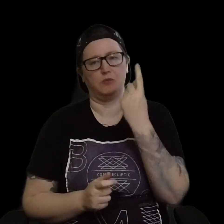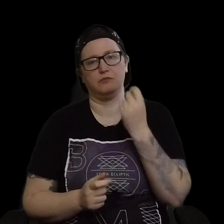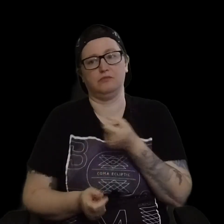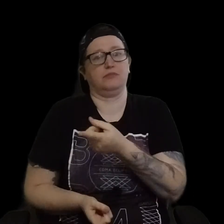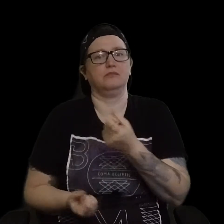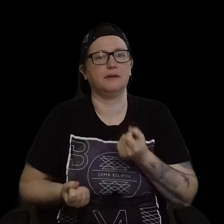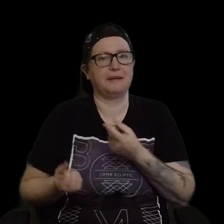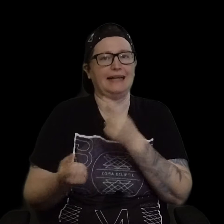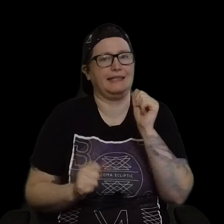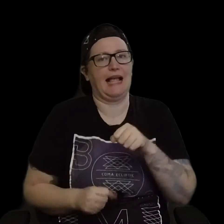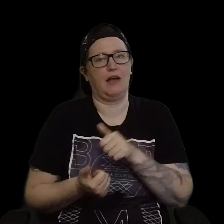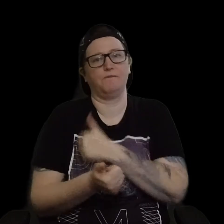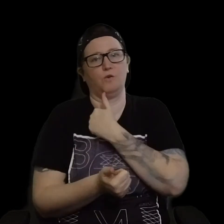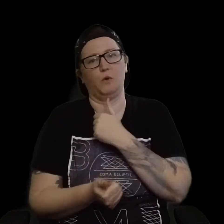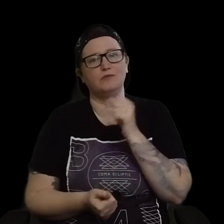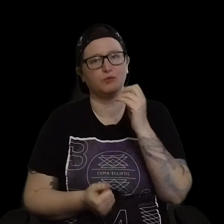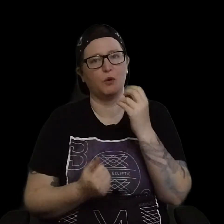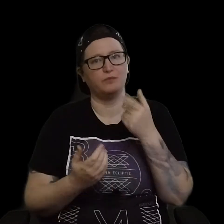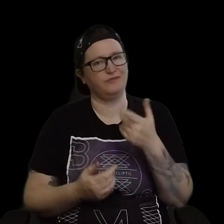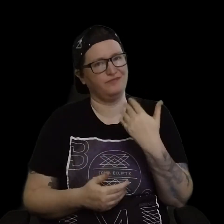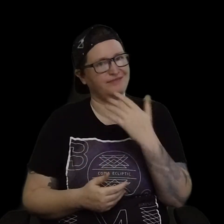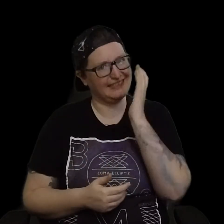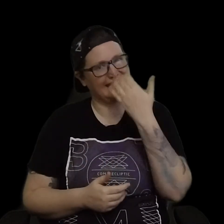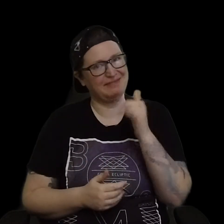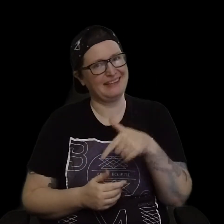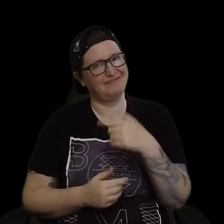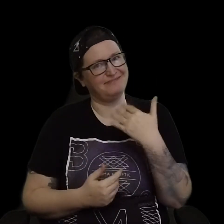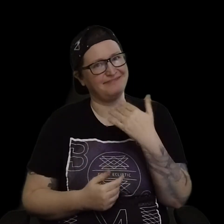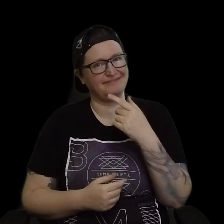seeing if it's going to be a lesser smaller or not you can avoid that by using the resilience so